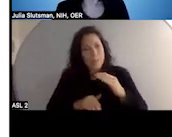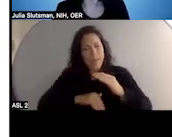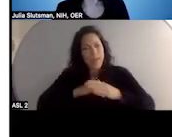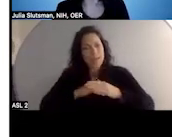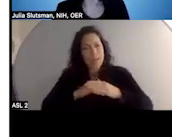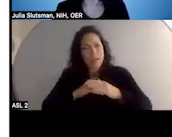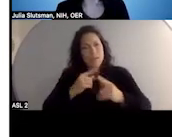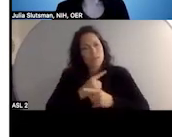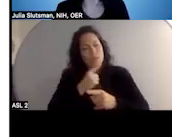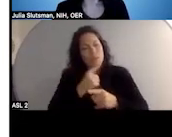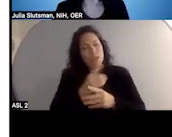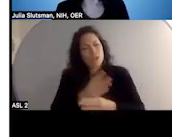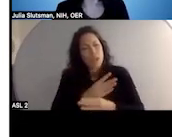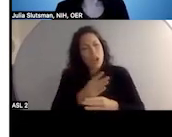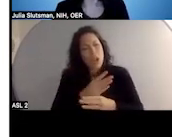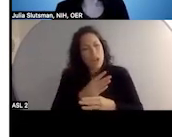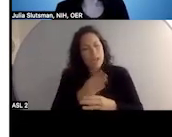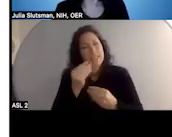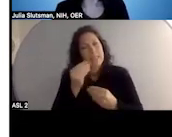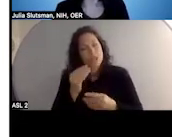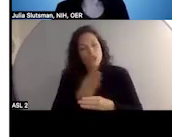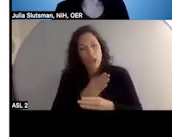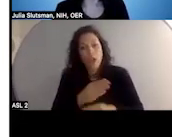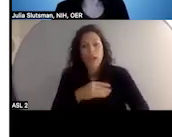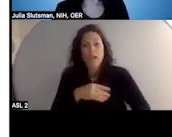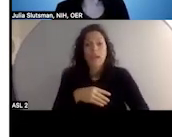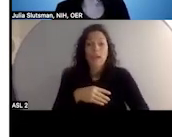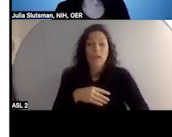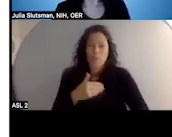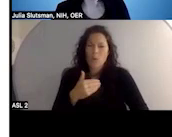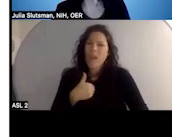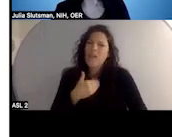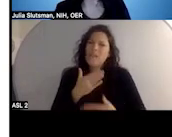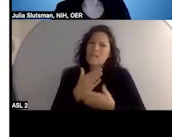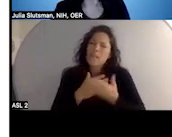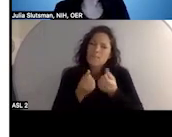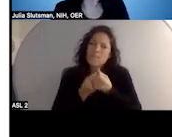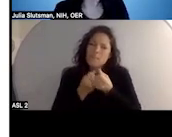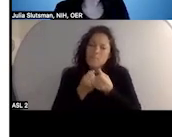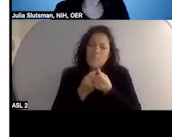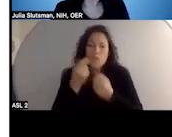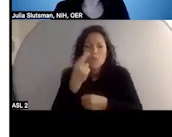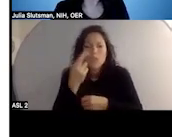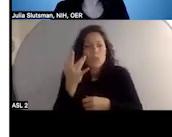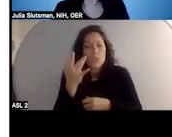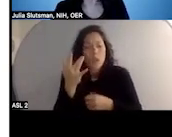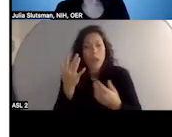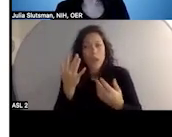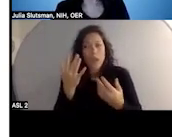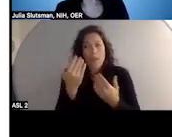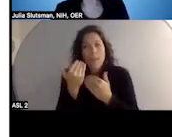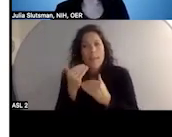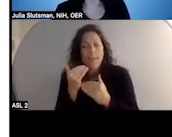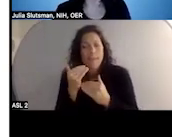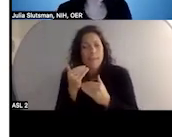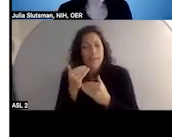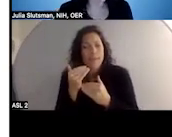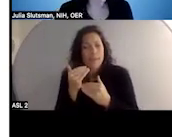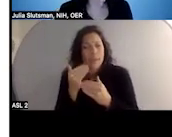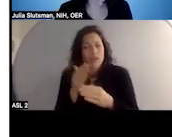We understand that there are justifiable reasons that may limit the scope of data sharing, and in a minute I'll say more about ethical,